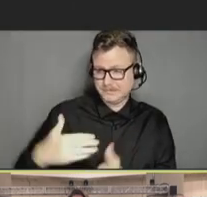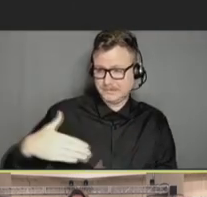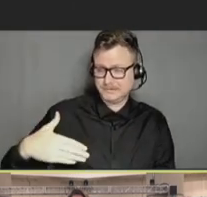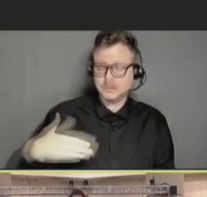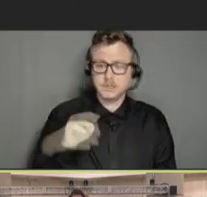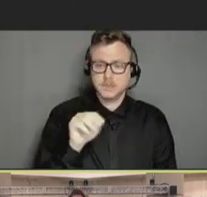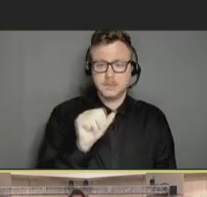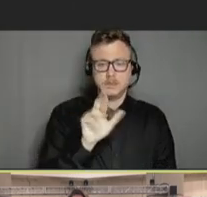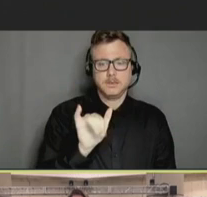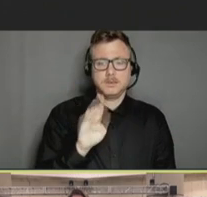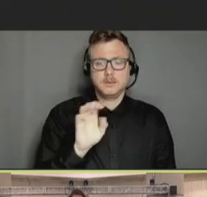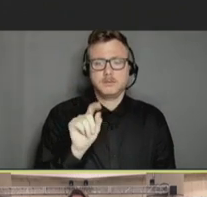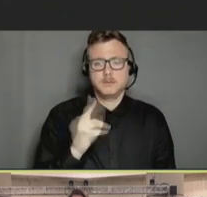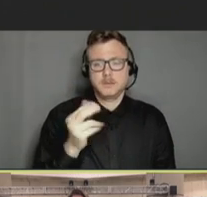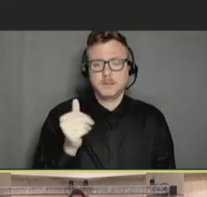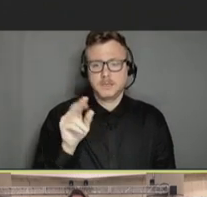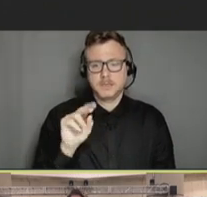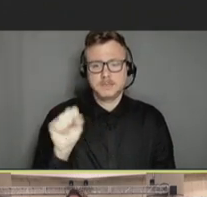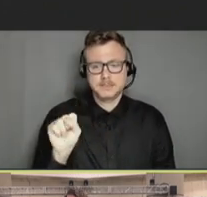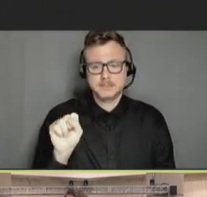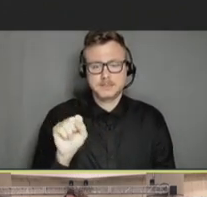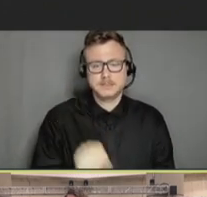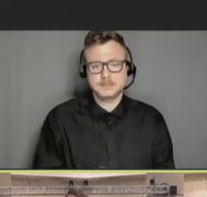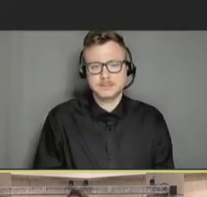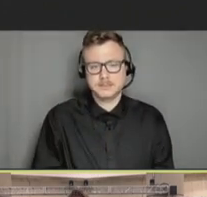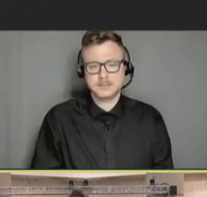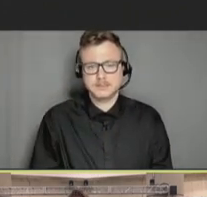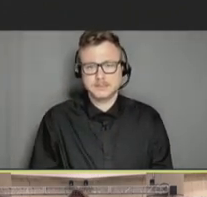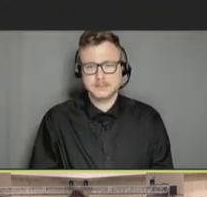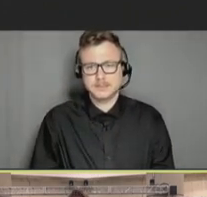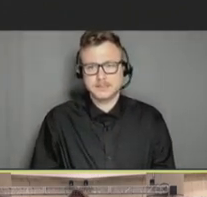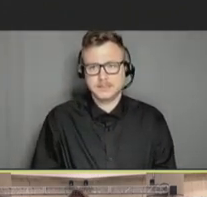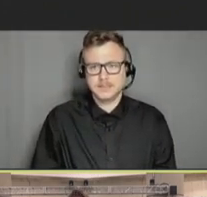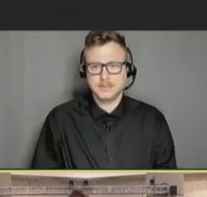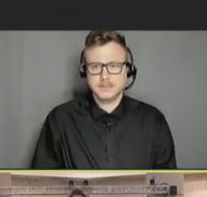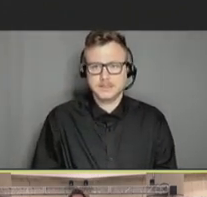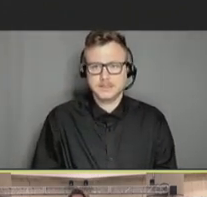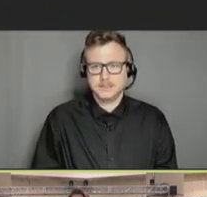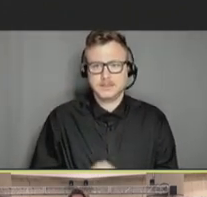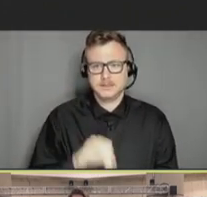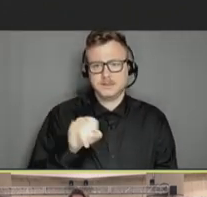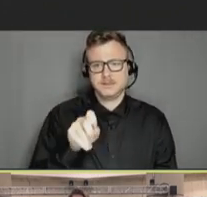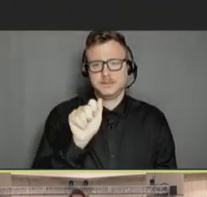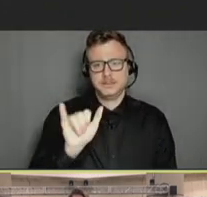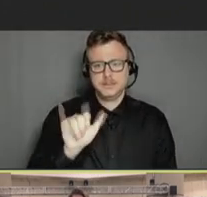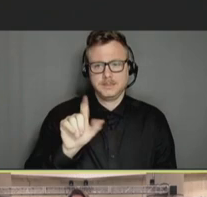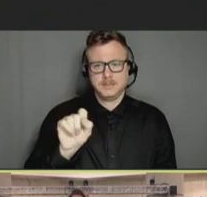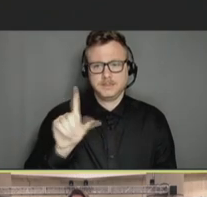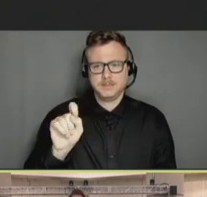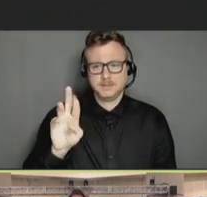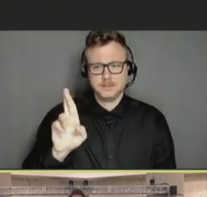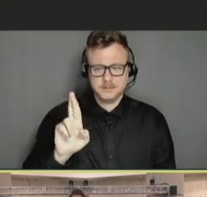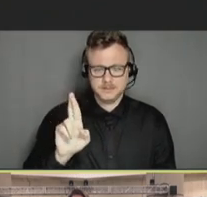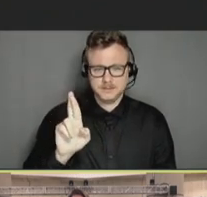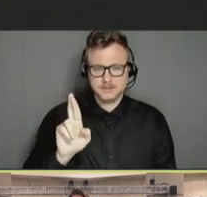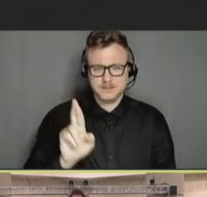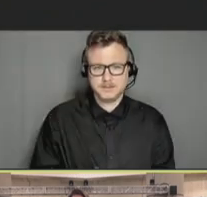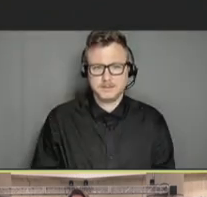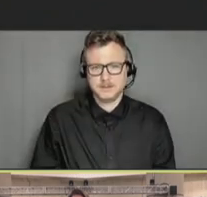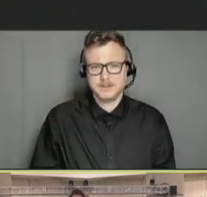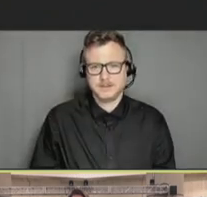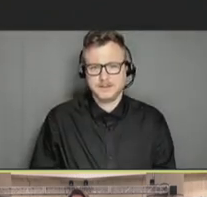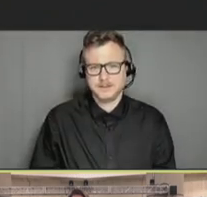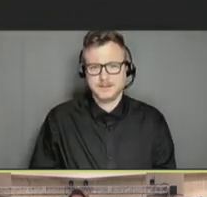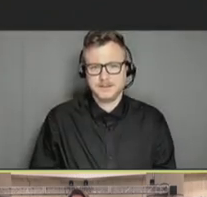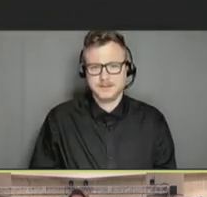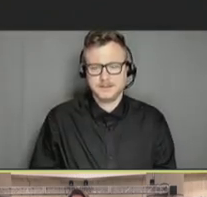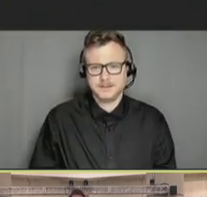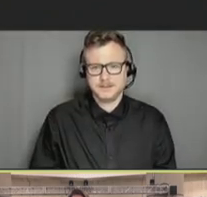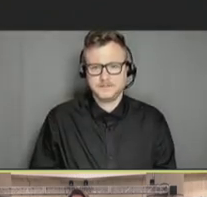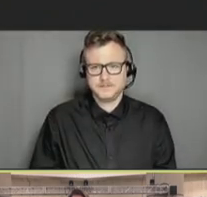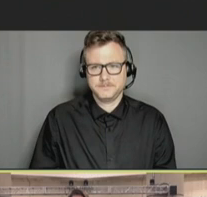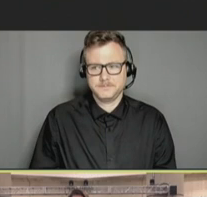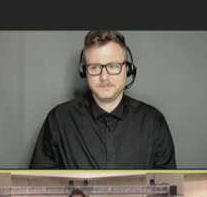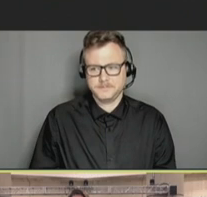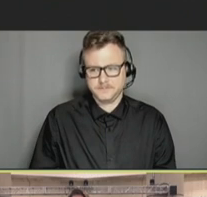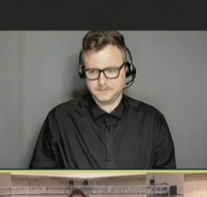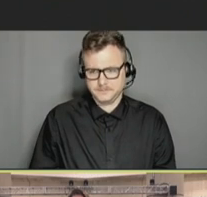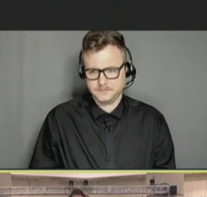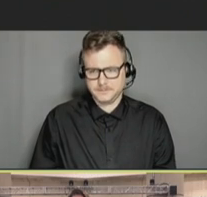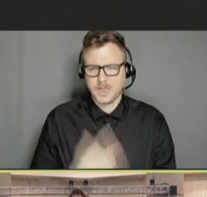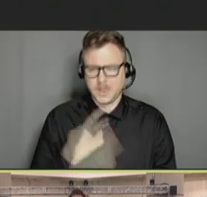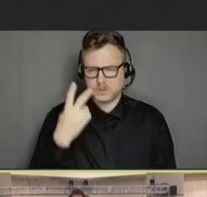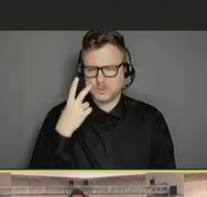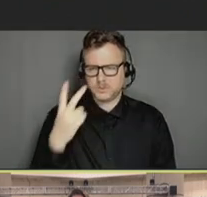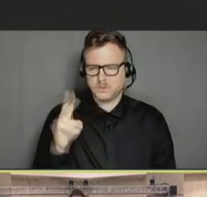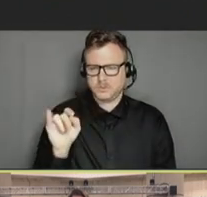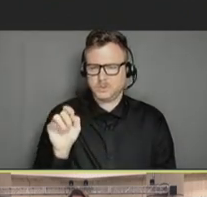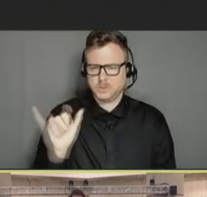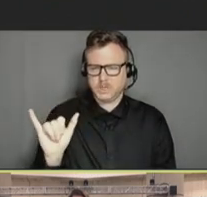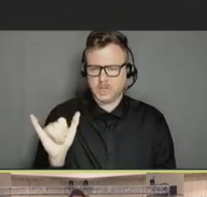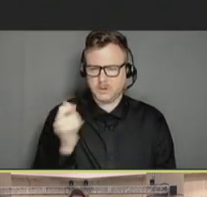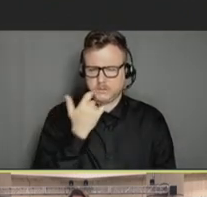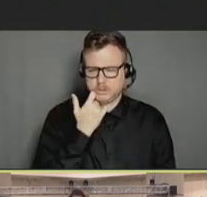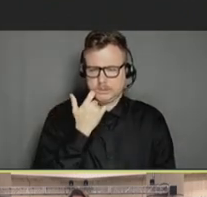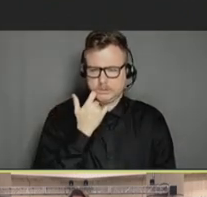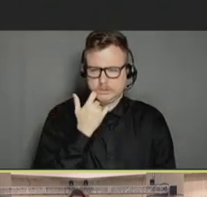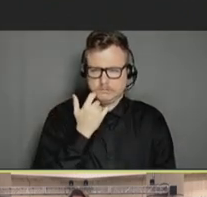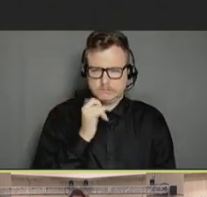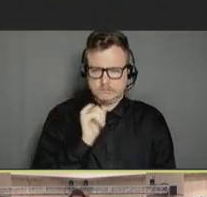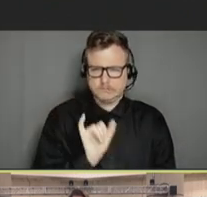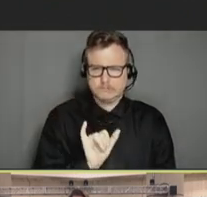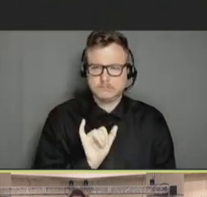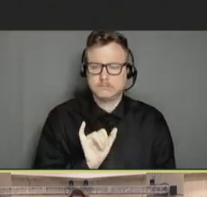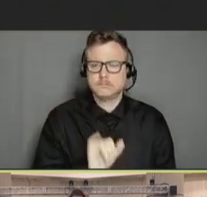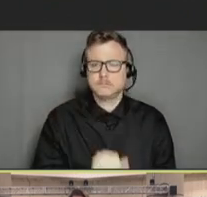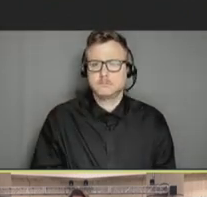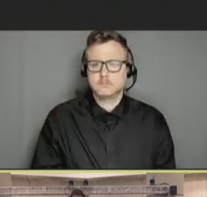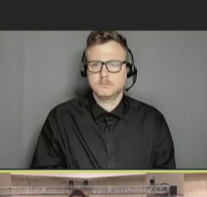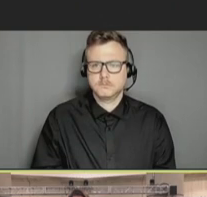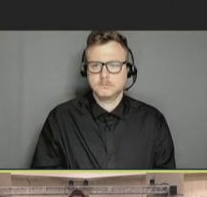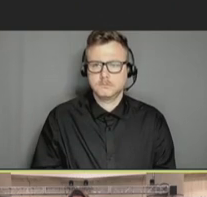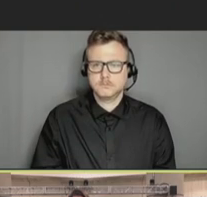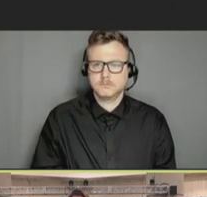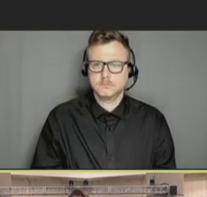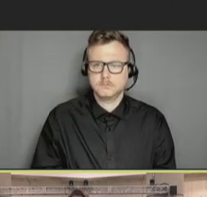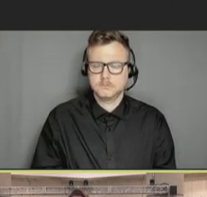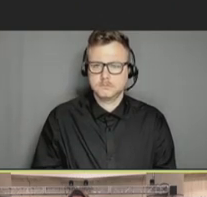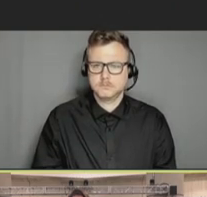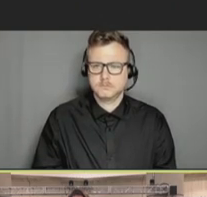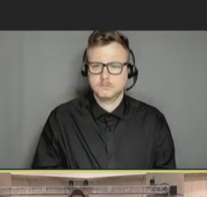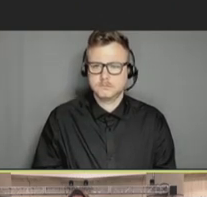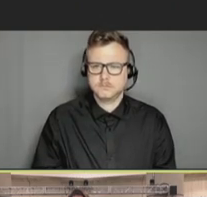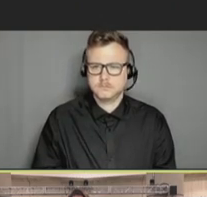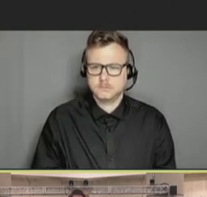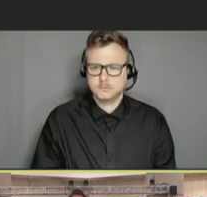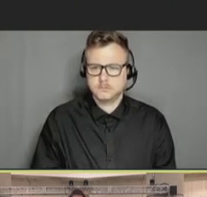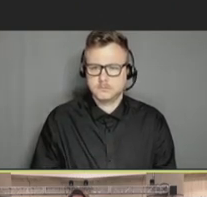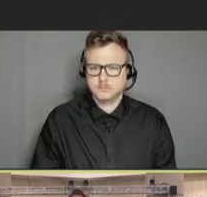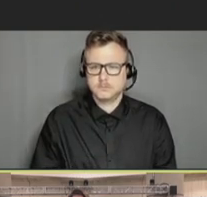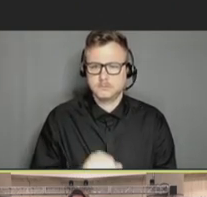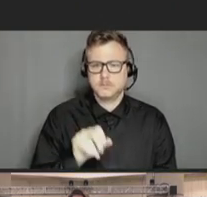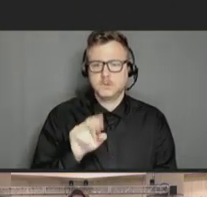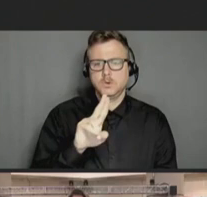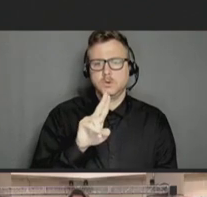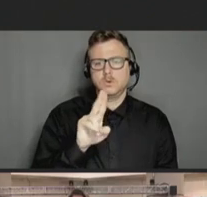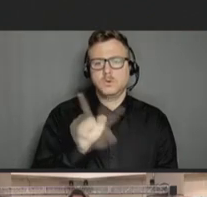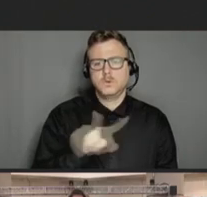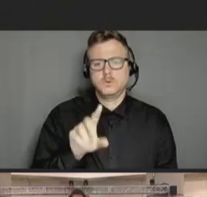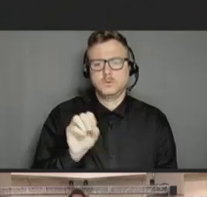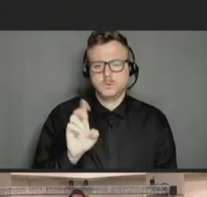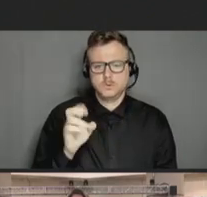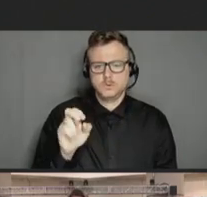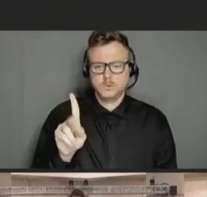a few minutes late. Marybeth Hans? Jay Slater? I saw Jay on earlier. Uzo Chukwuma?